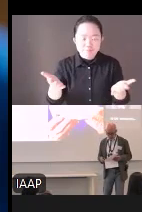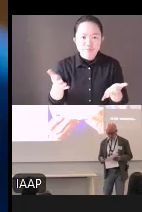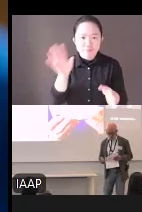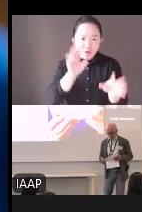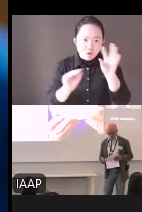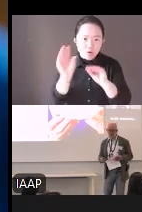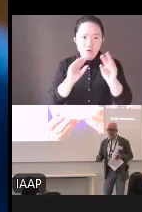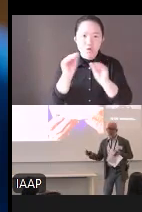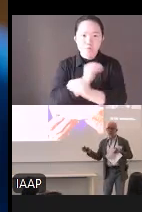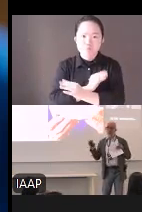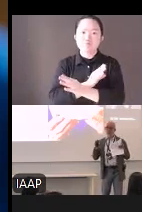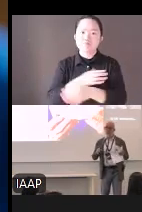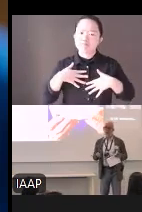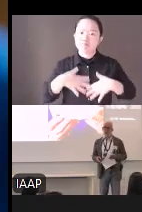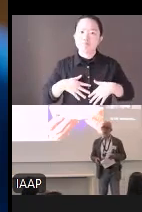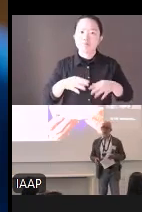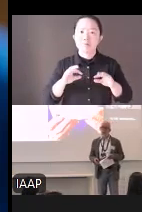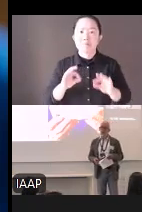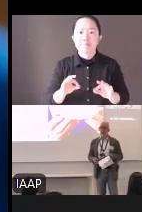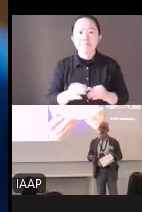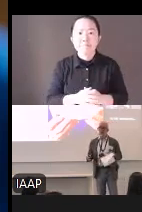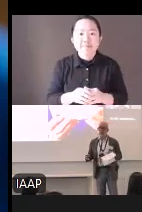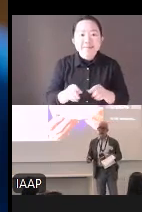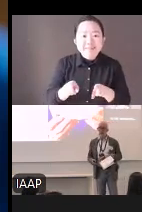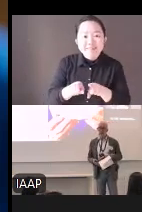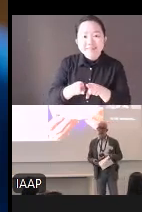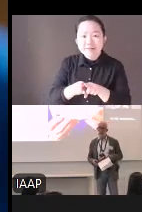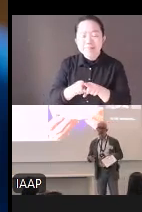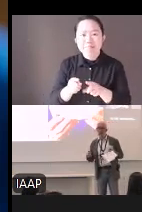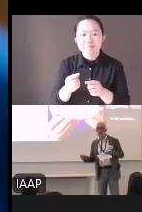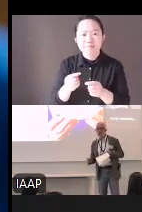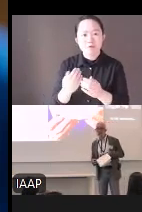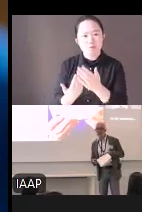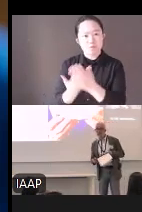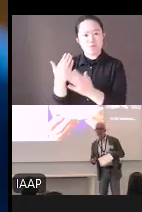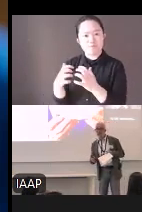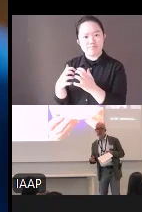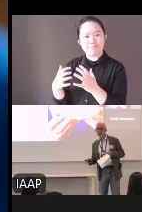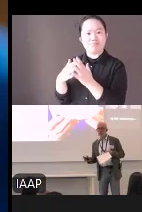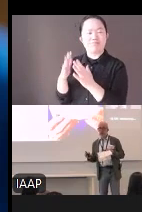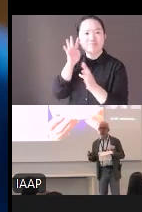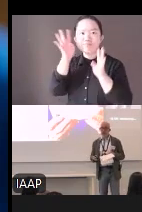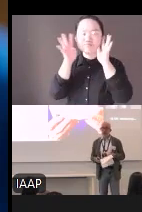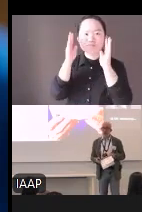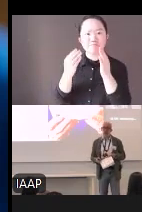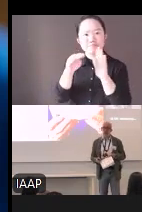Most of our work Is focused on welfare policy a bit. We also have several assignment on,